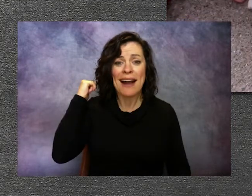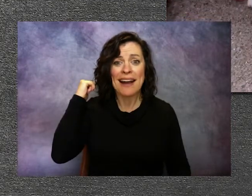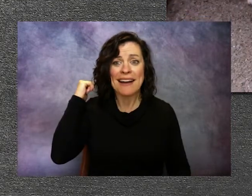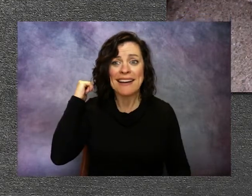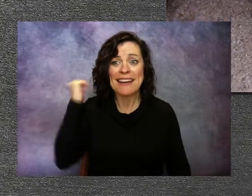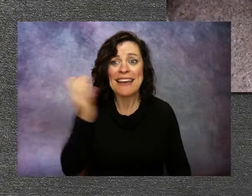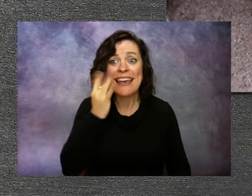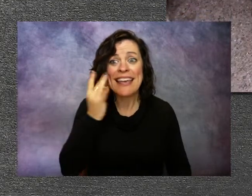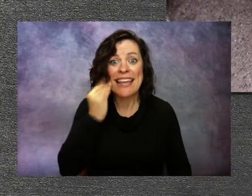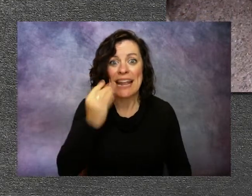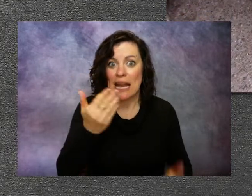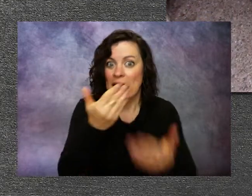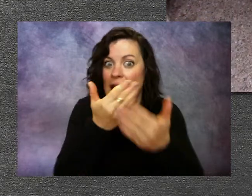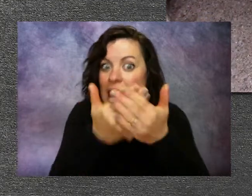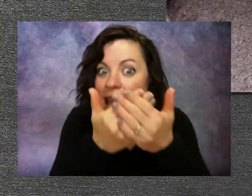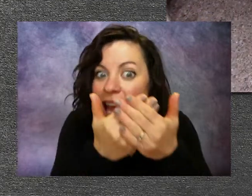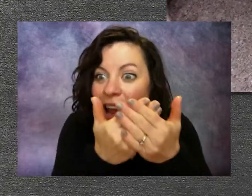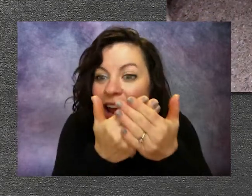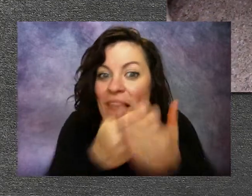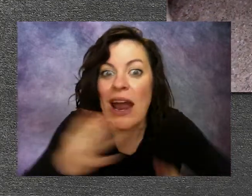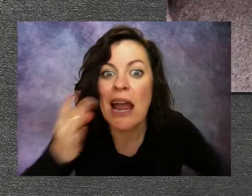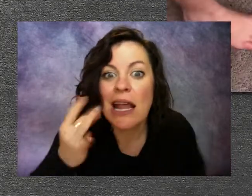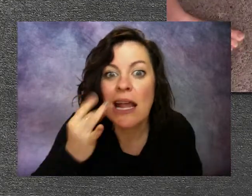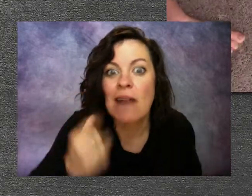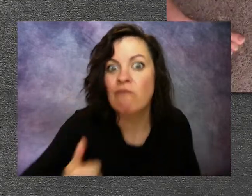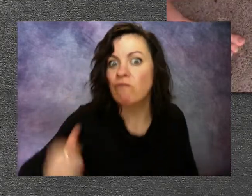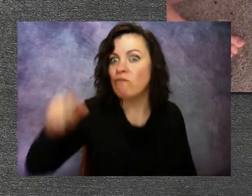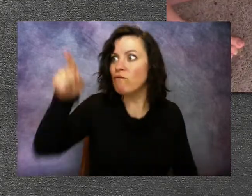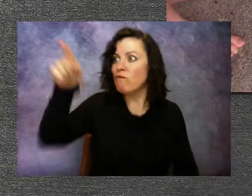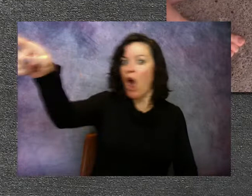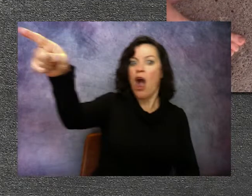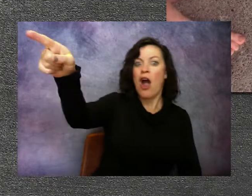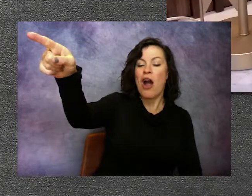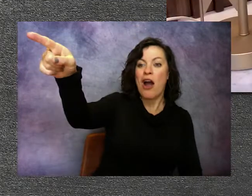Kitty, near, kitty, far. Goodbye, kitty.